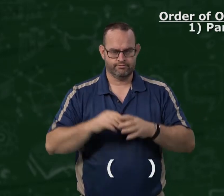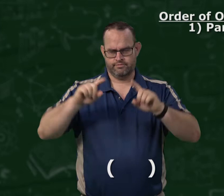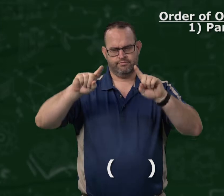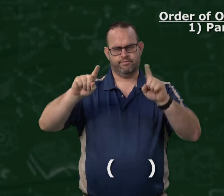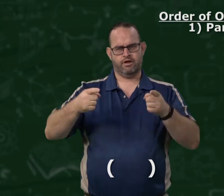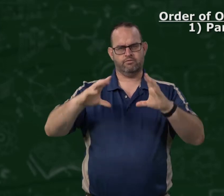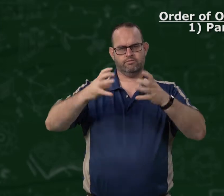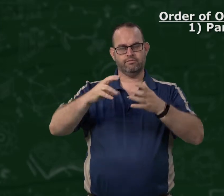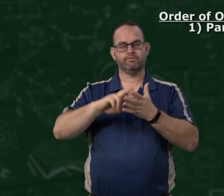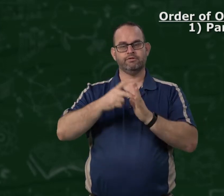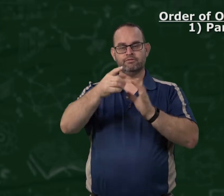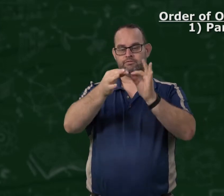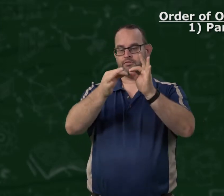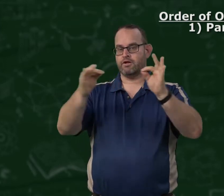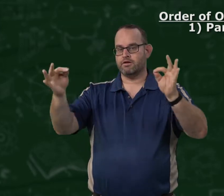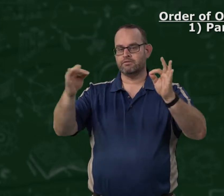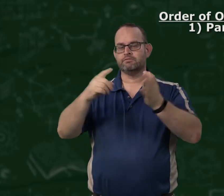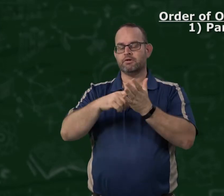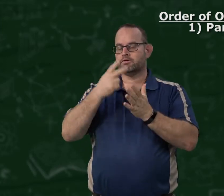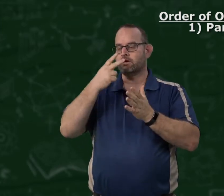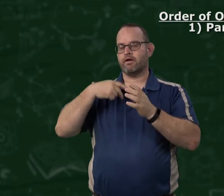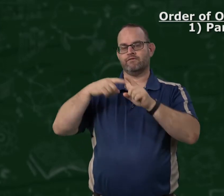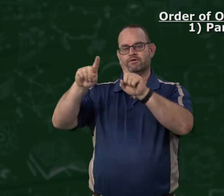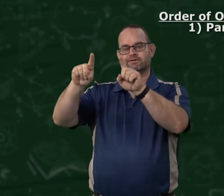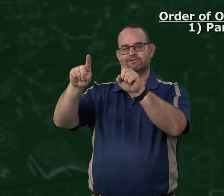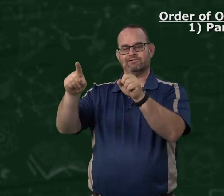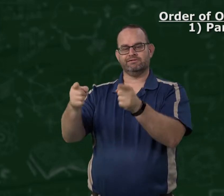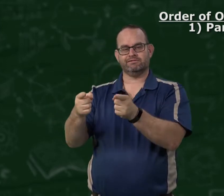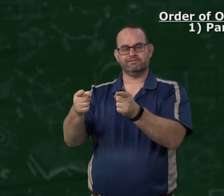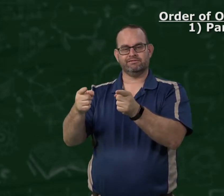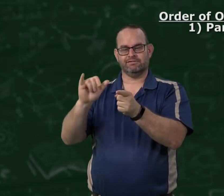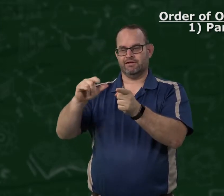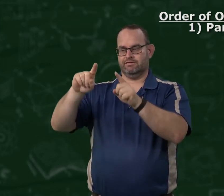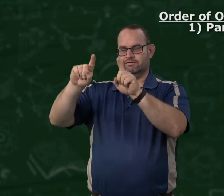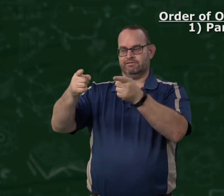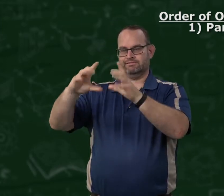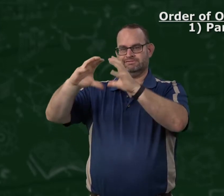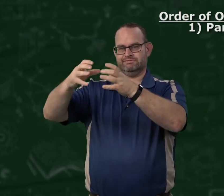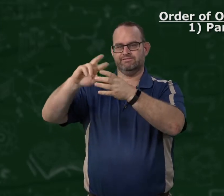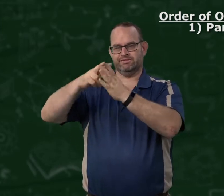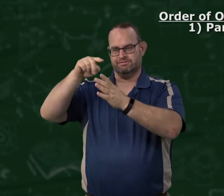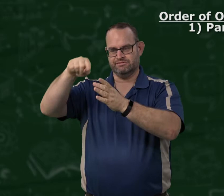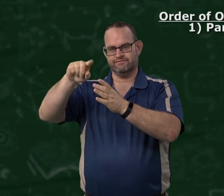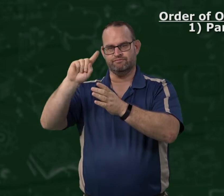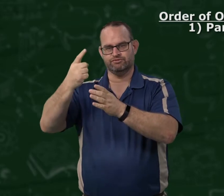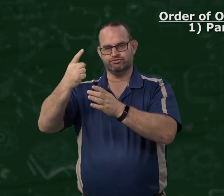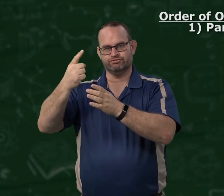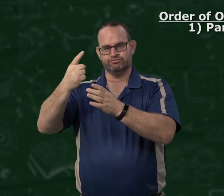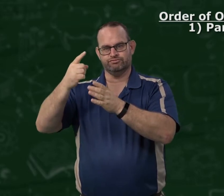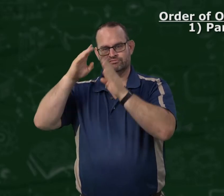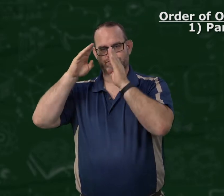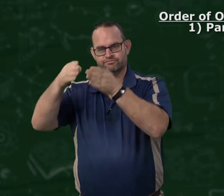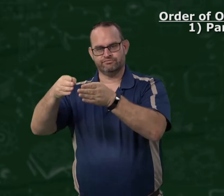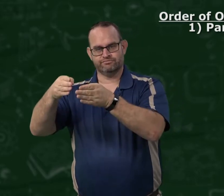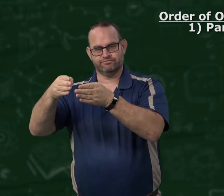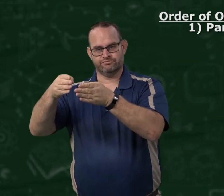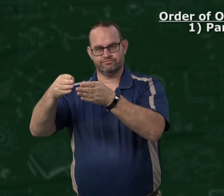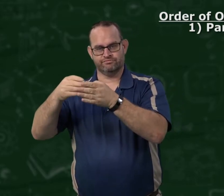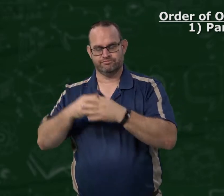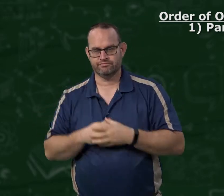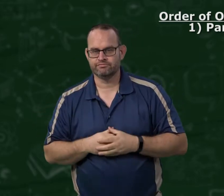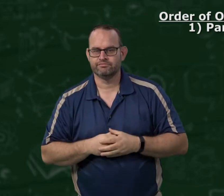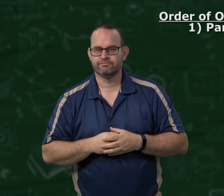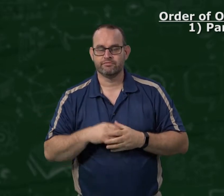If an equation has parentheses, you need to solve anything in the parentheses first.